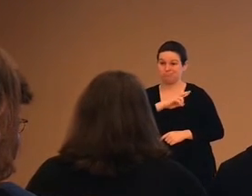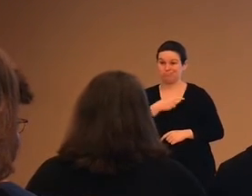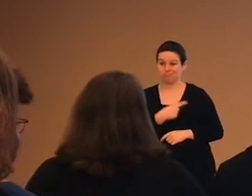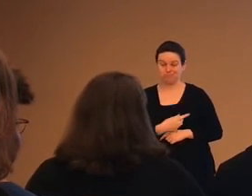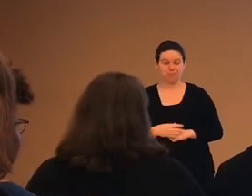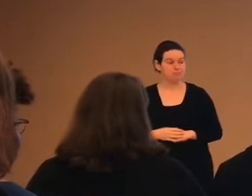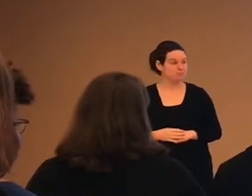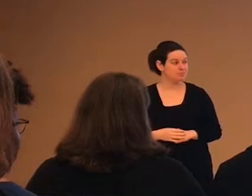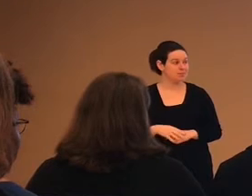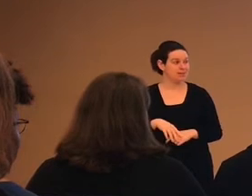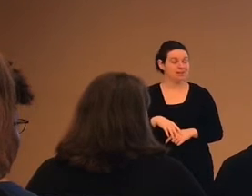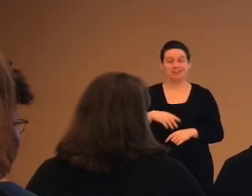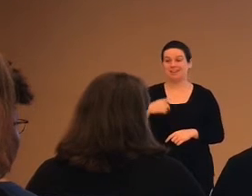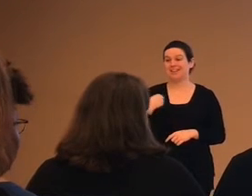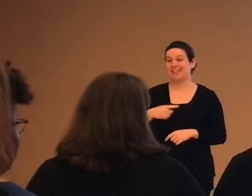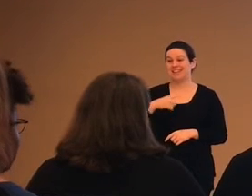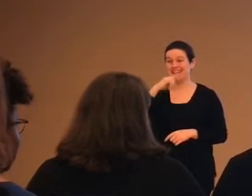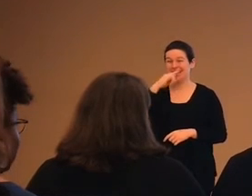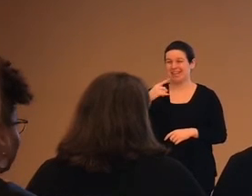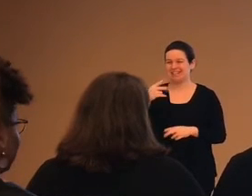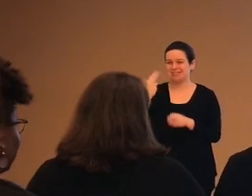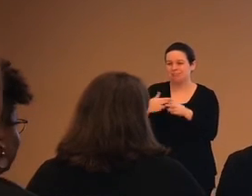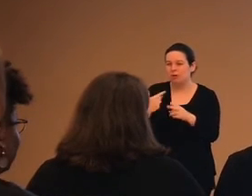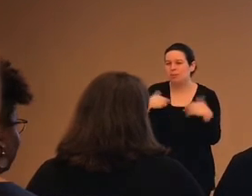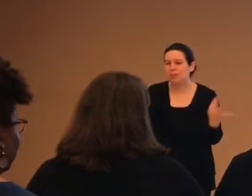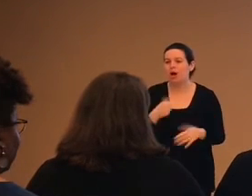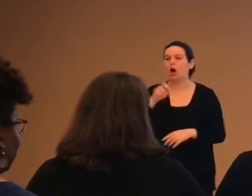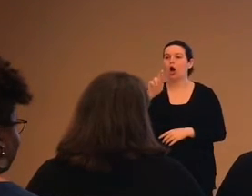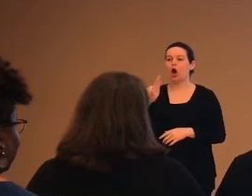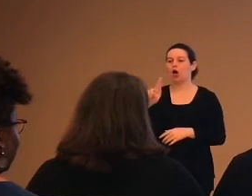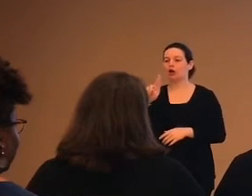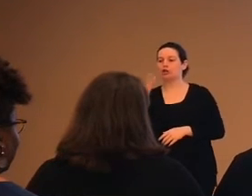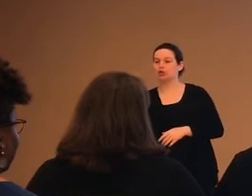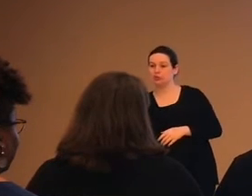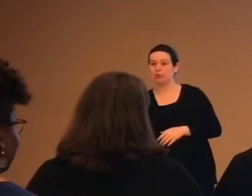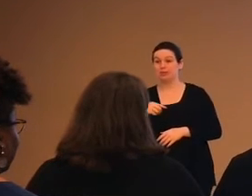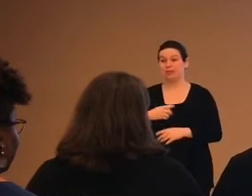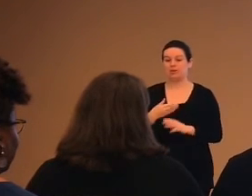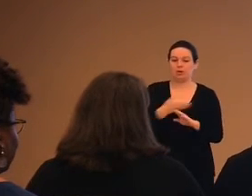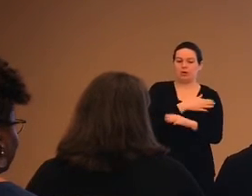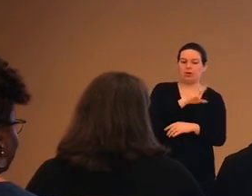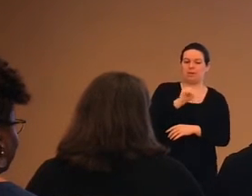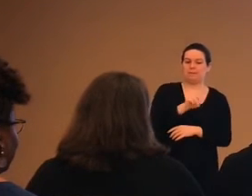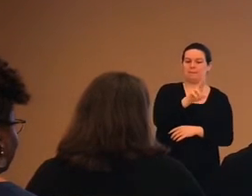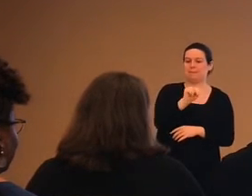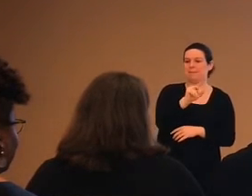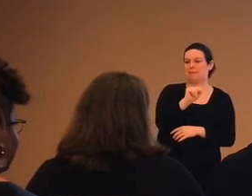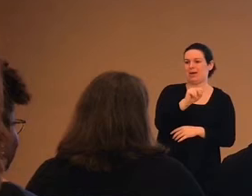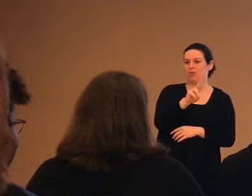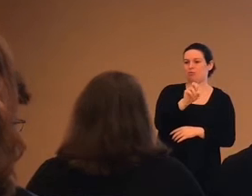Kids call me our two When I worked at Mount Rushmore, I was our 3 Rushmore Ranger Brandon